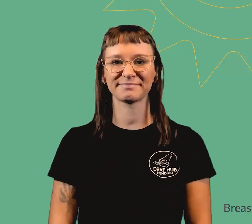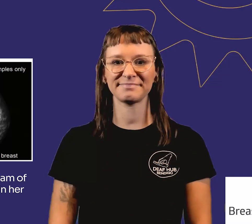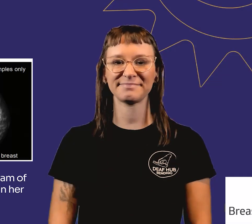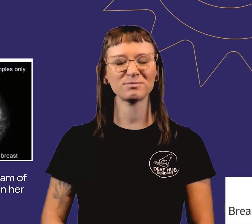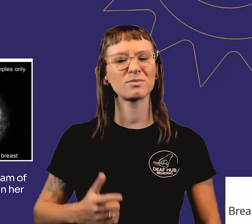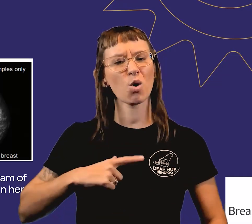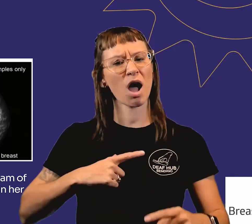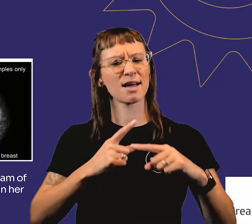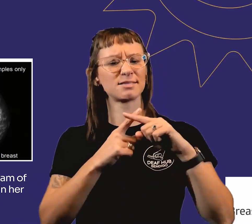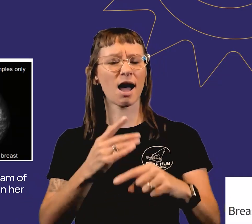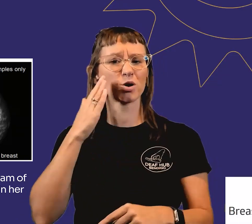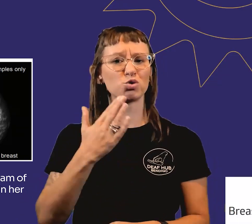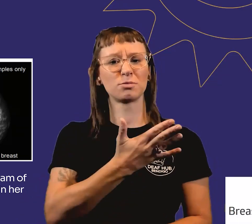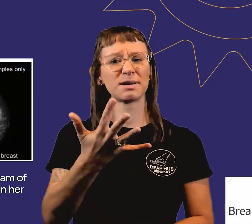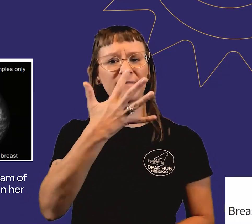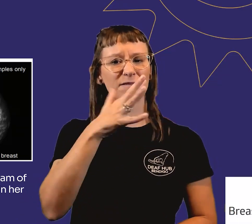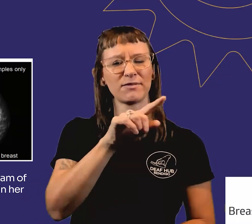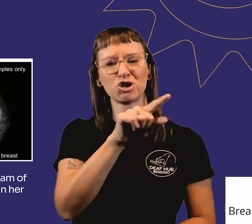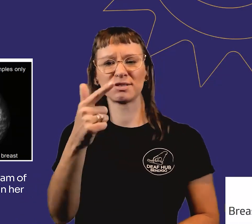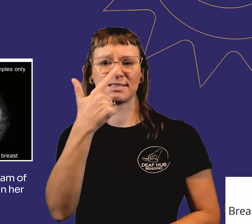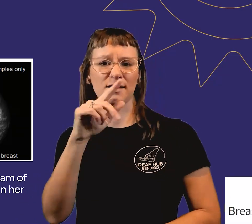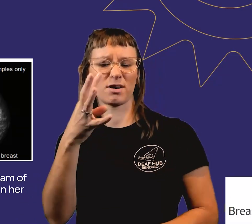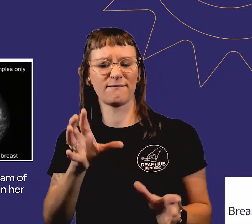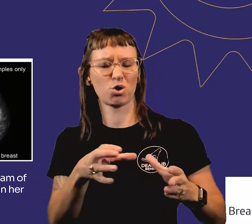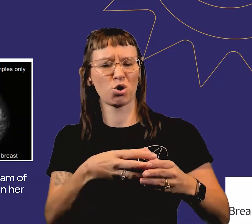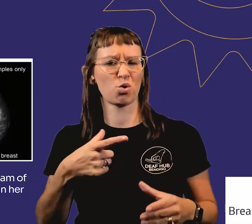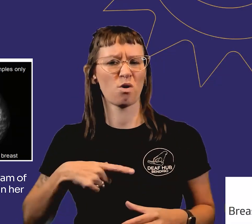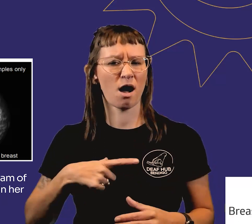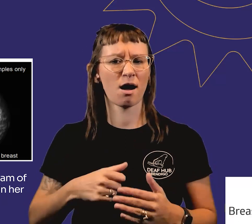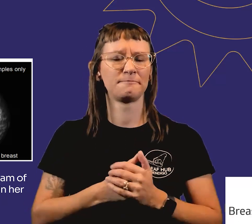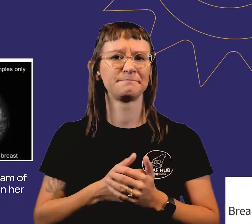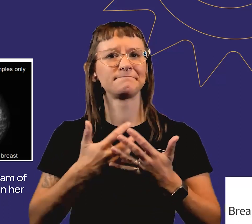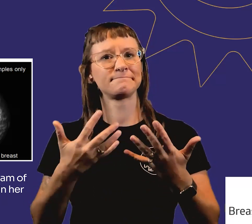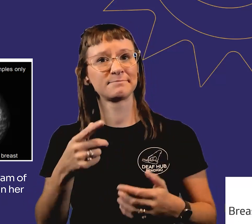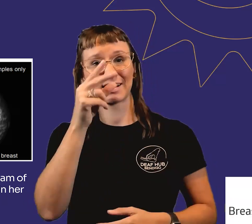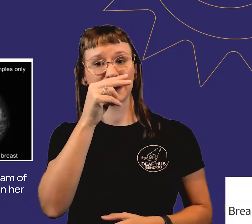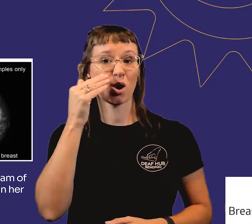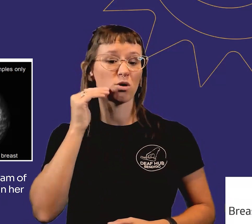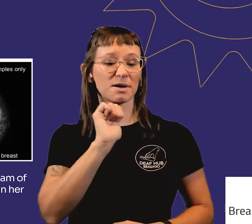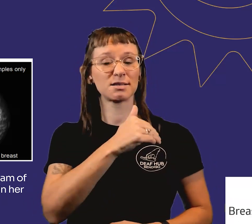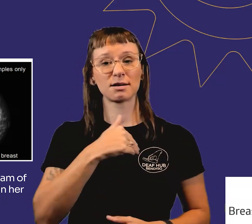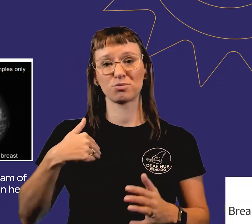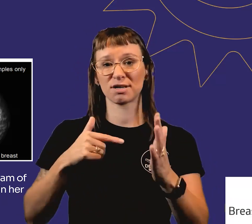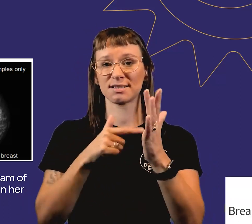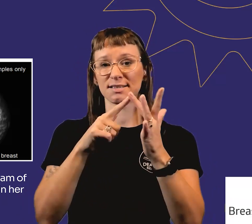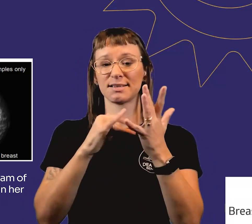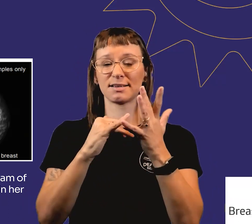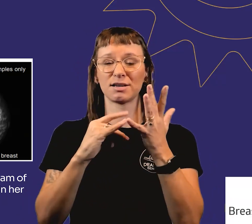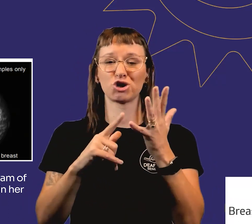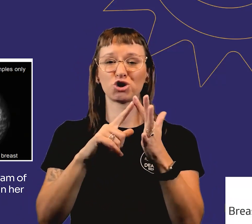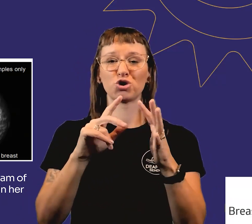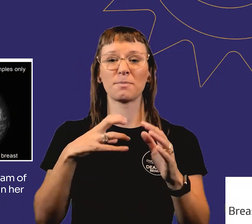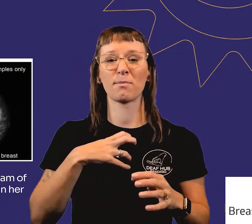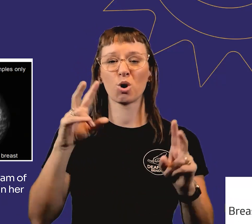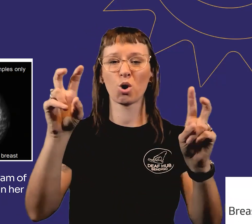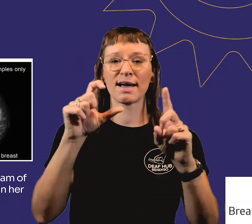Pre and post menopause breast tissue: The reason we target women in the 50 to 74 age group is that: